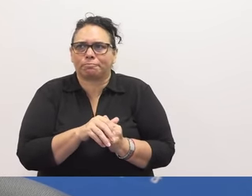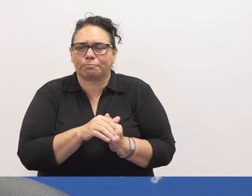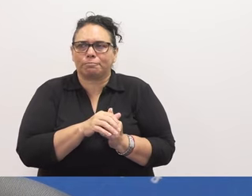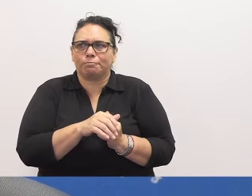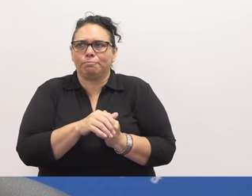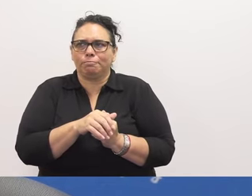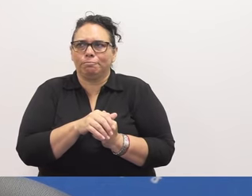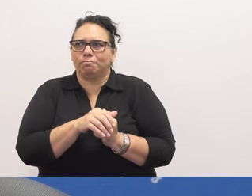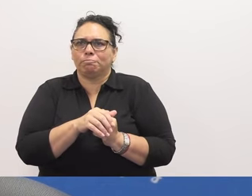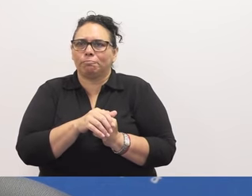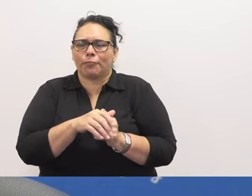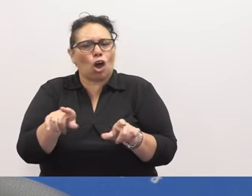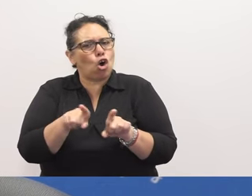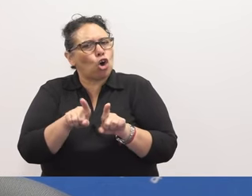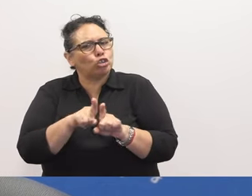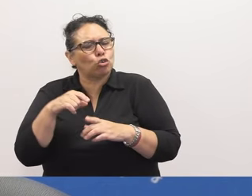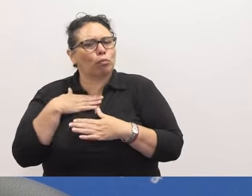I also appreciate that